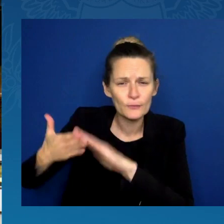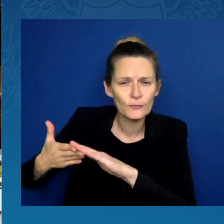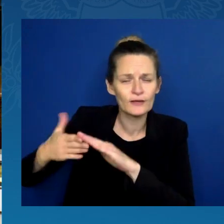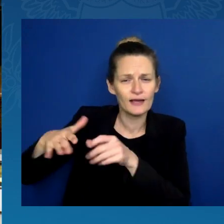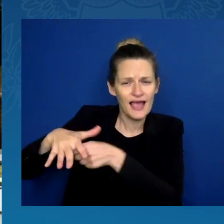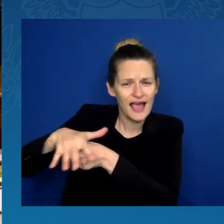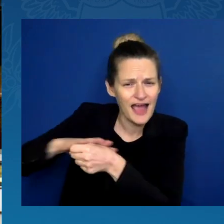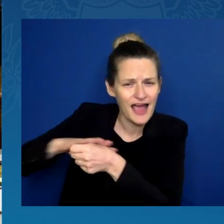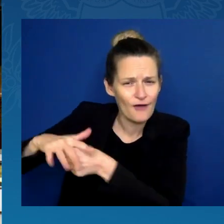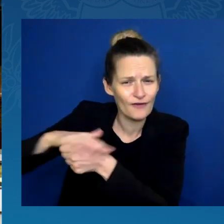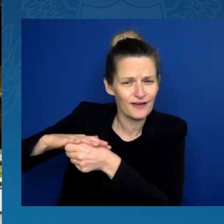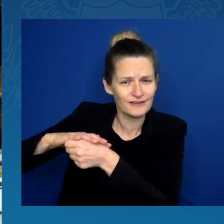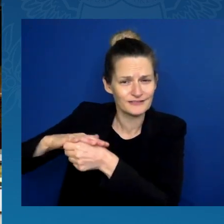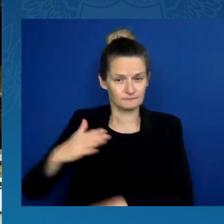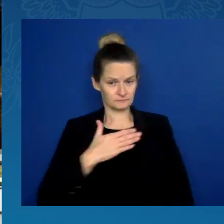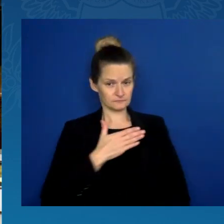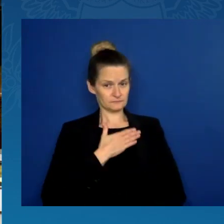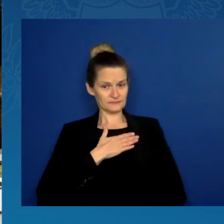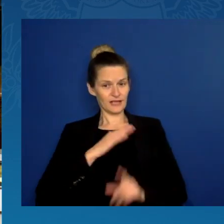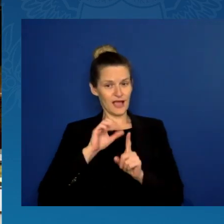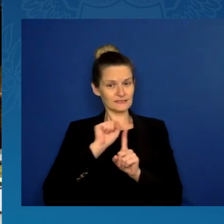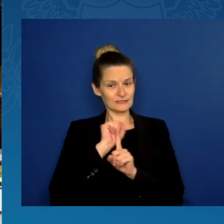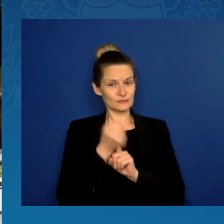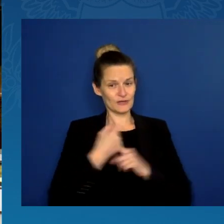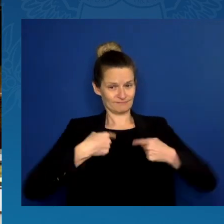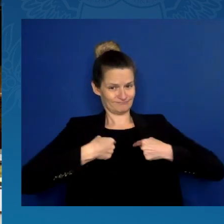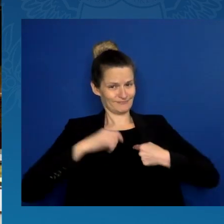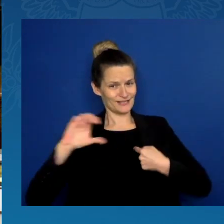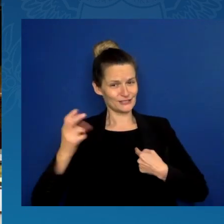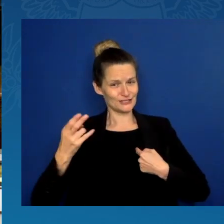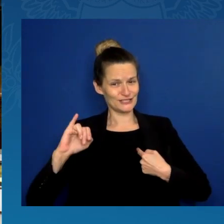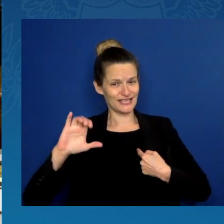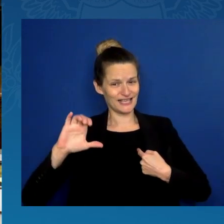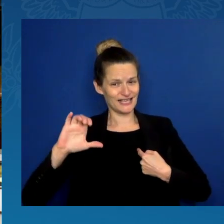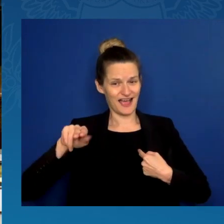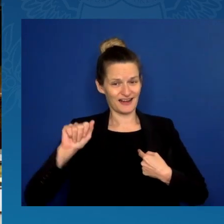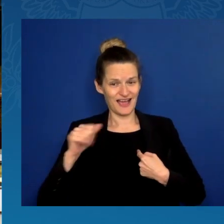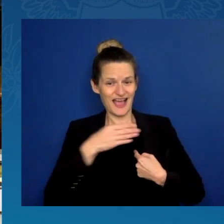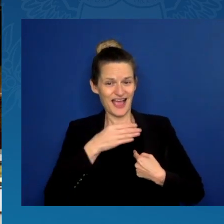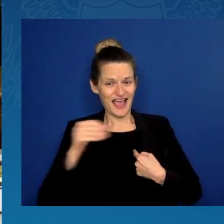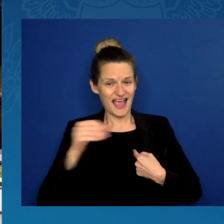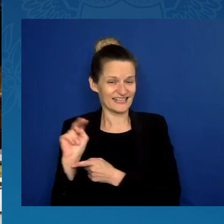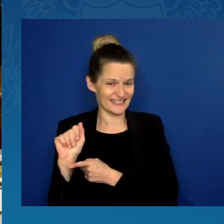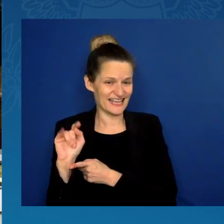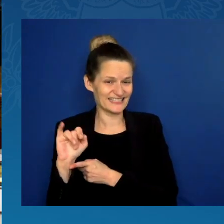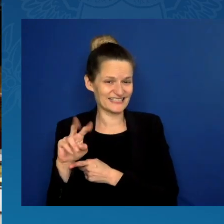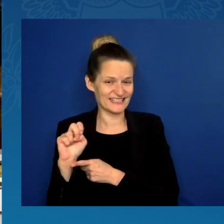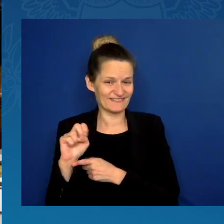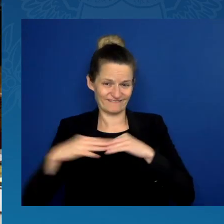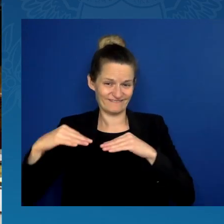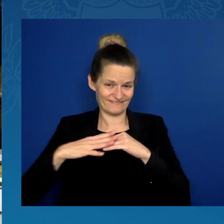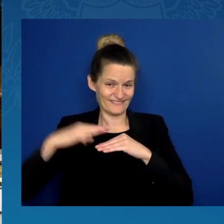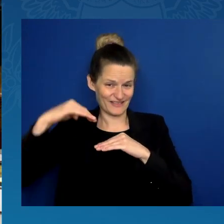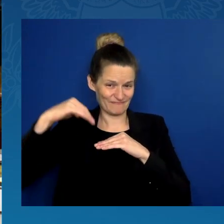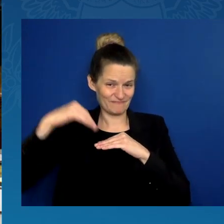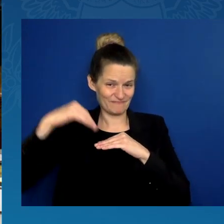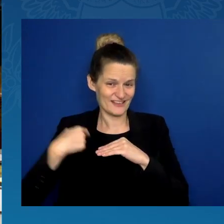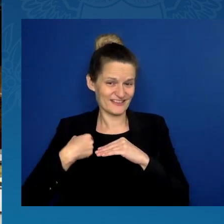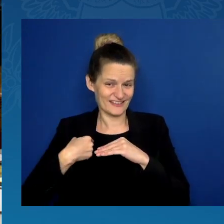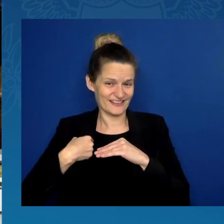but I'm also Native American. We know that nationally, people who are already poor or middle class, many of those Latinas or Native Americans